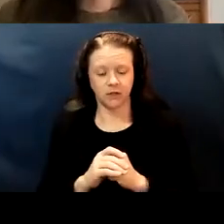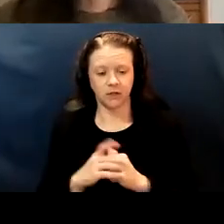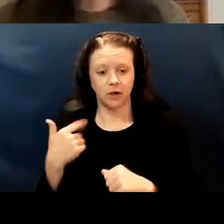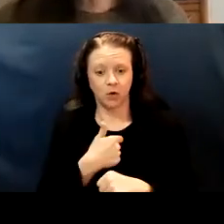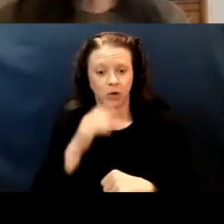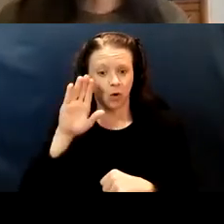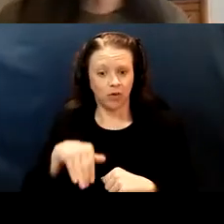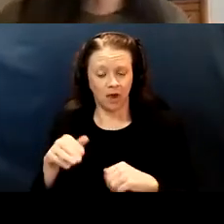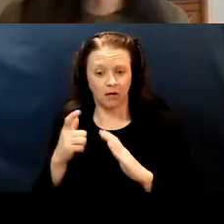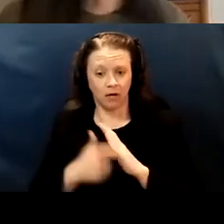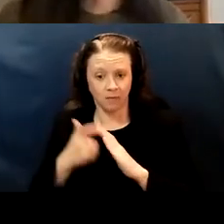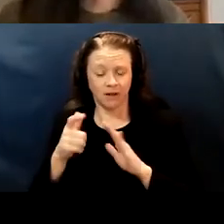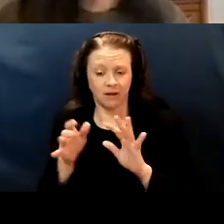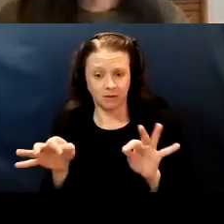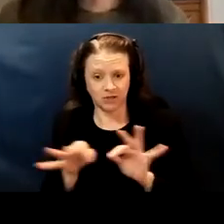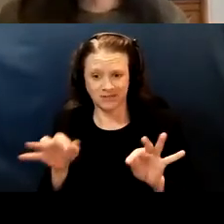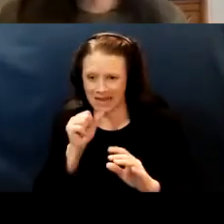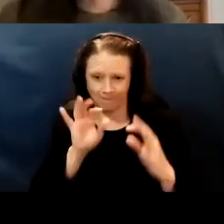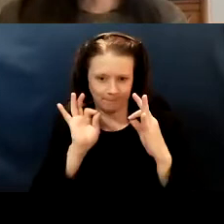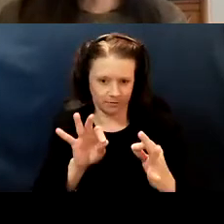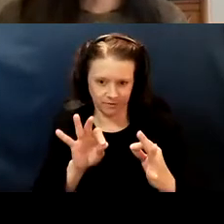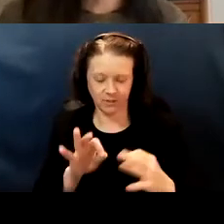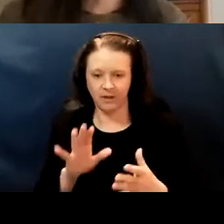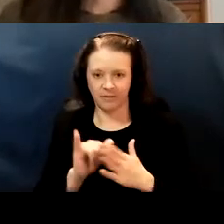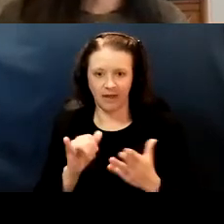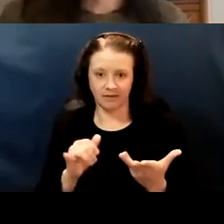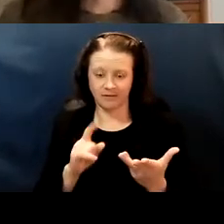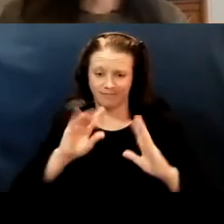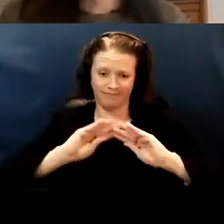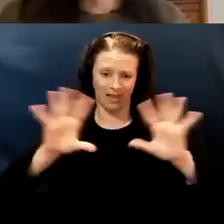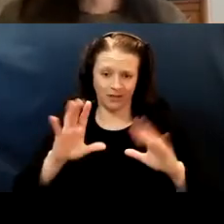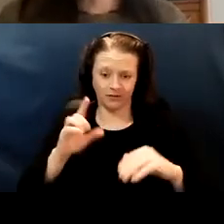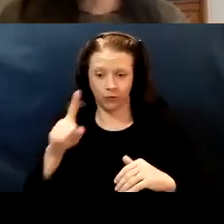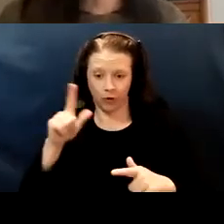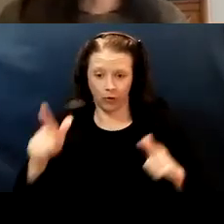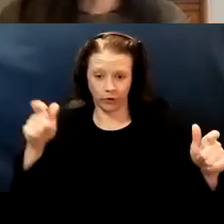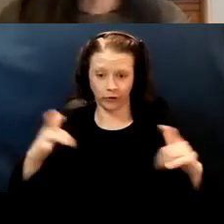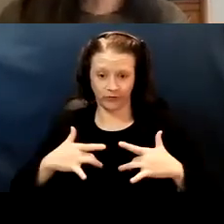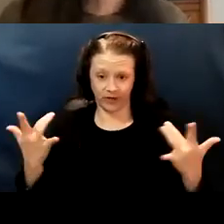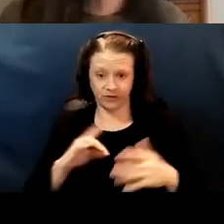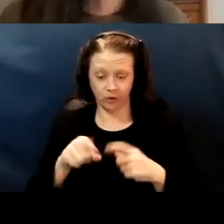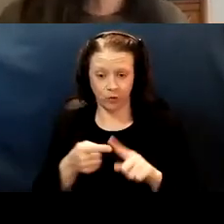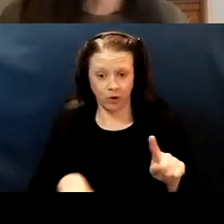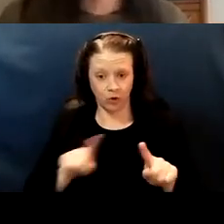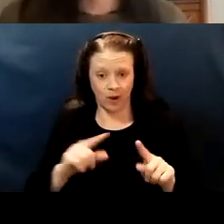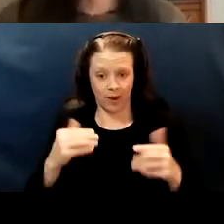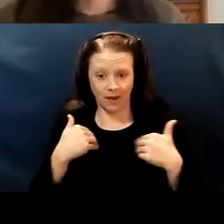captioning is not perfect, and it is especially apparent for those larger events when maybe you have a special guest or maybe, you